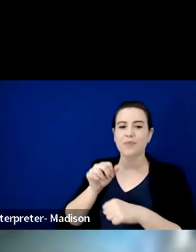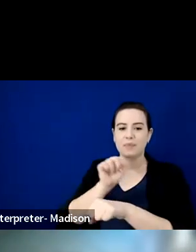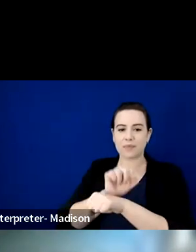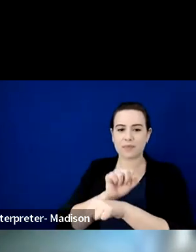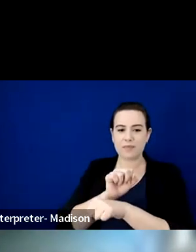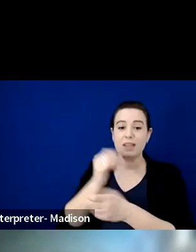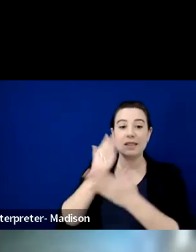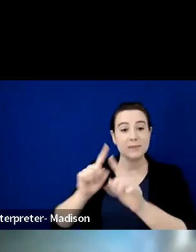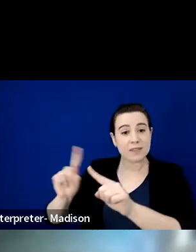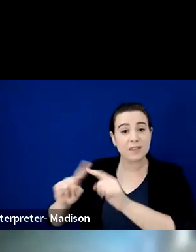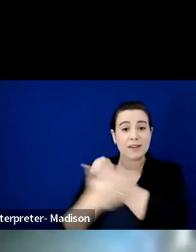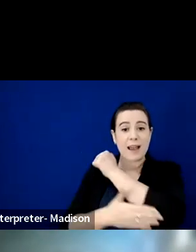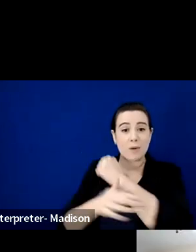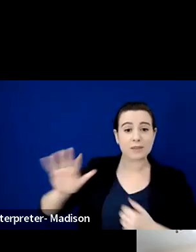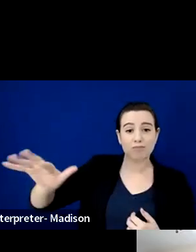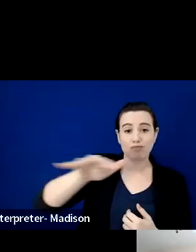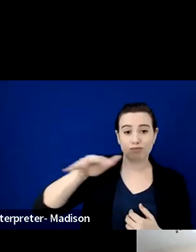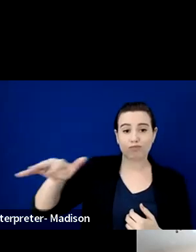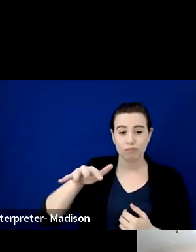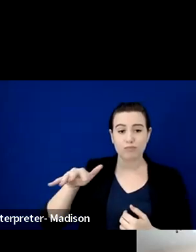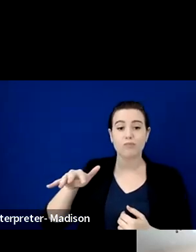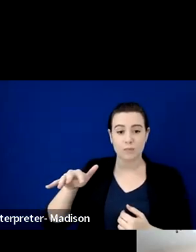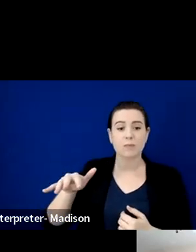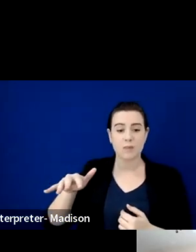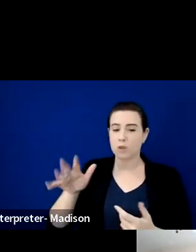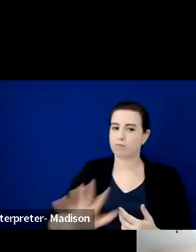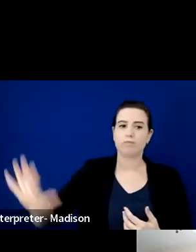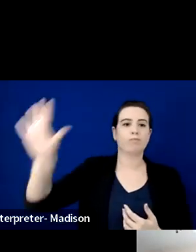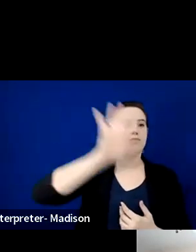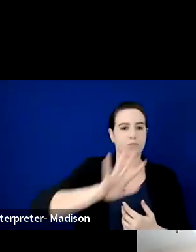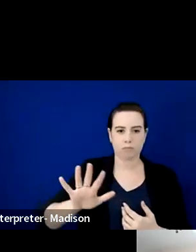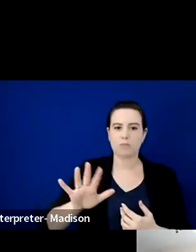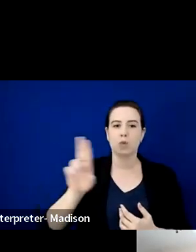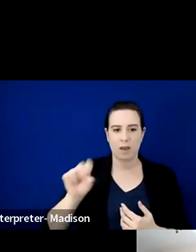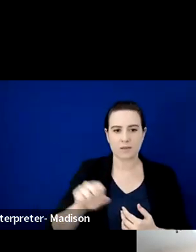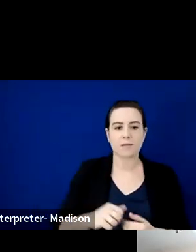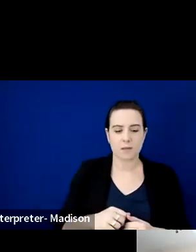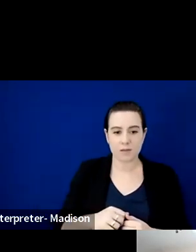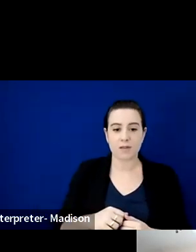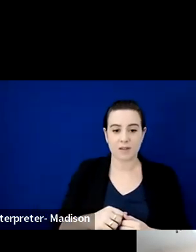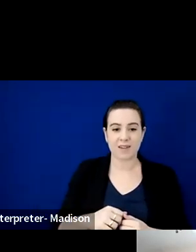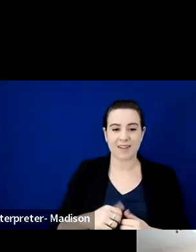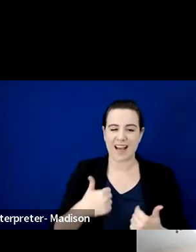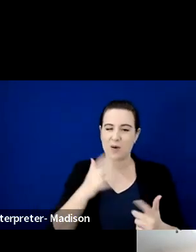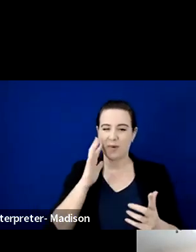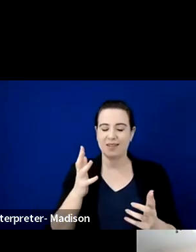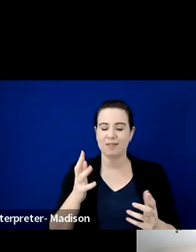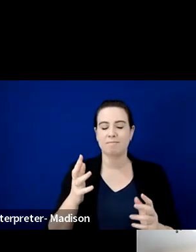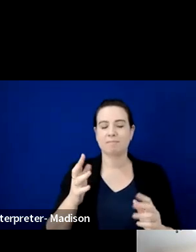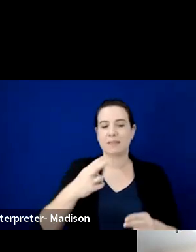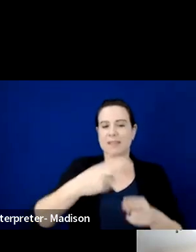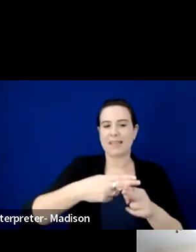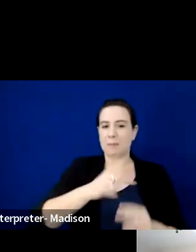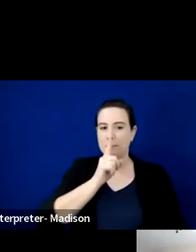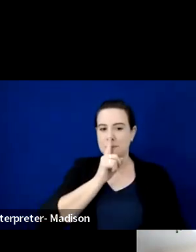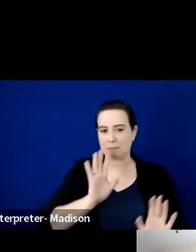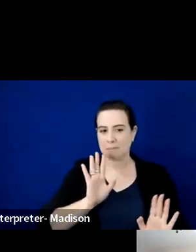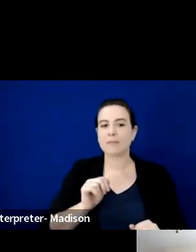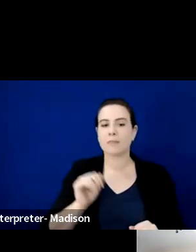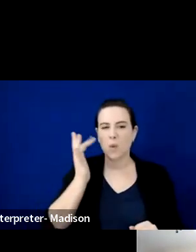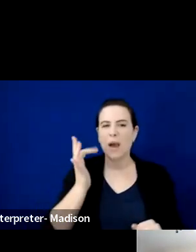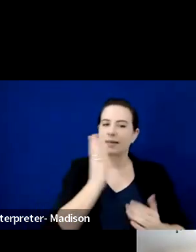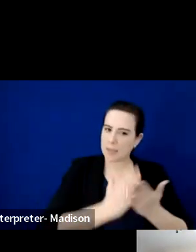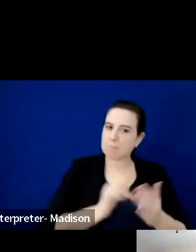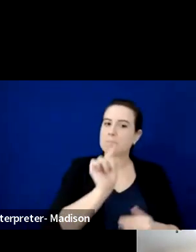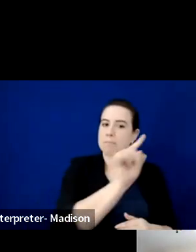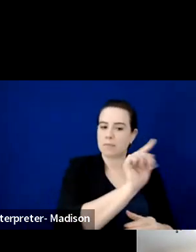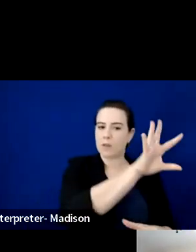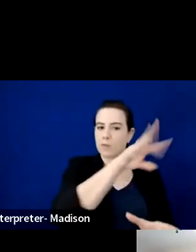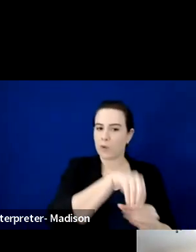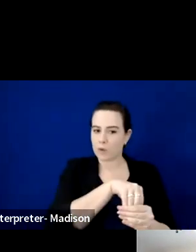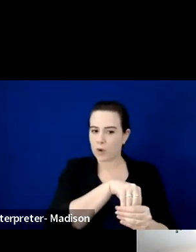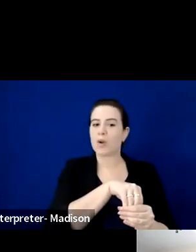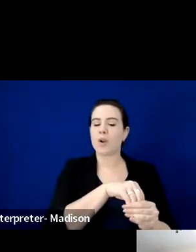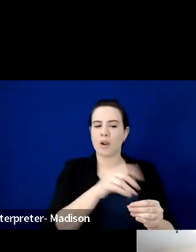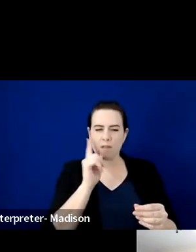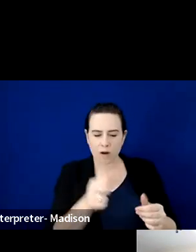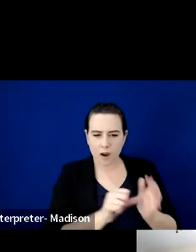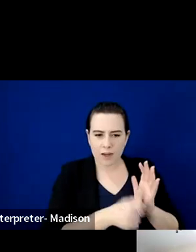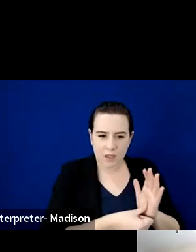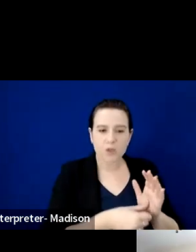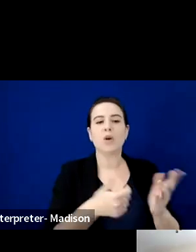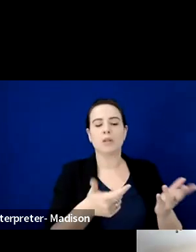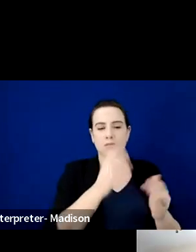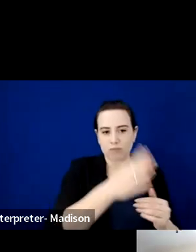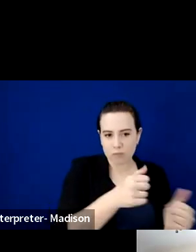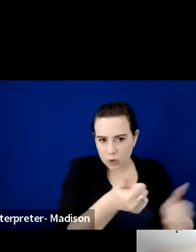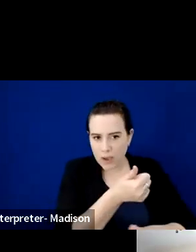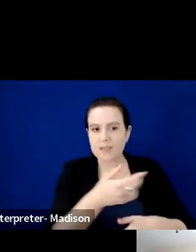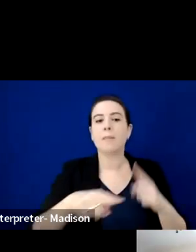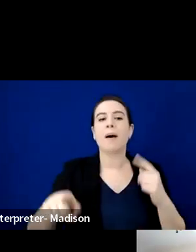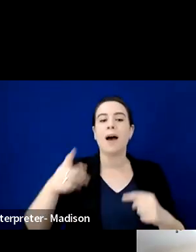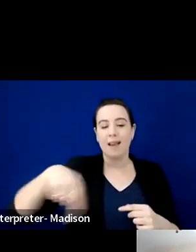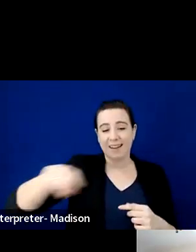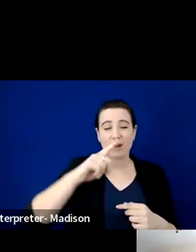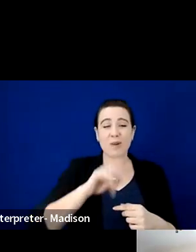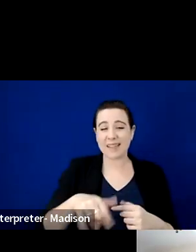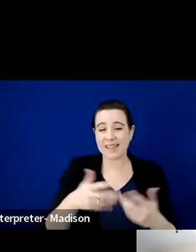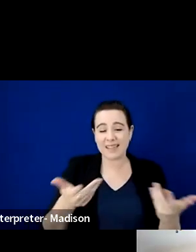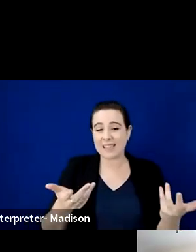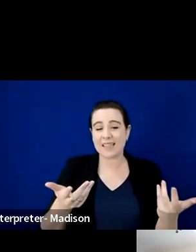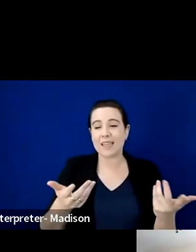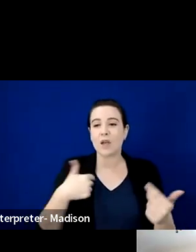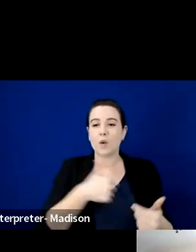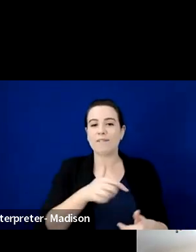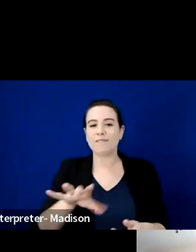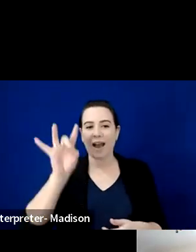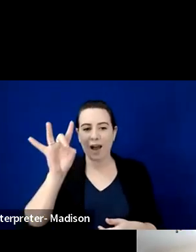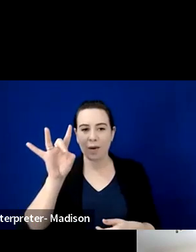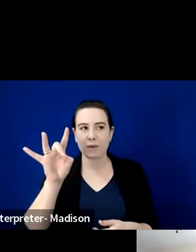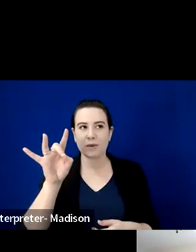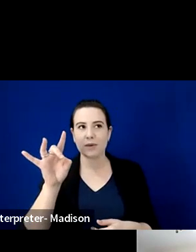Absolutely.